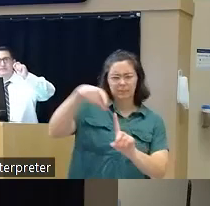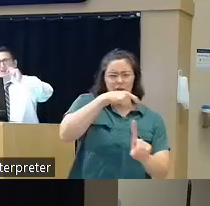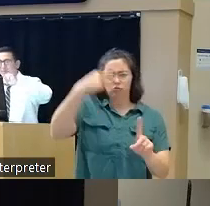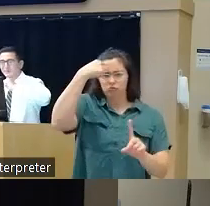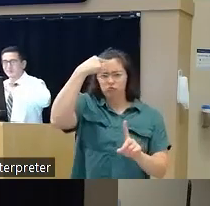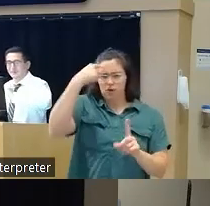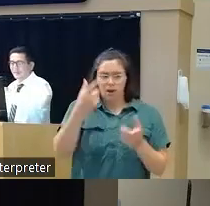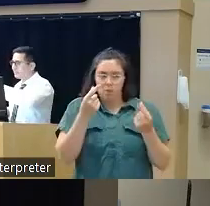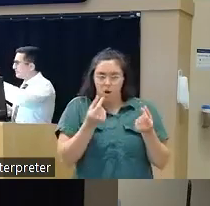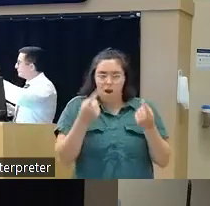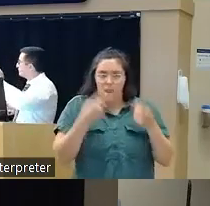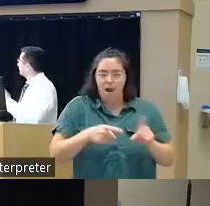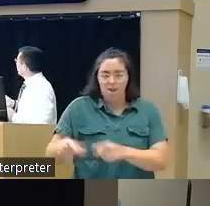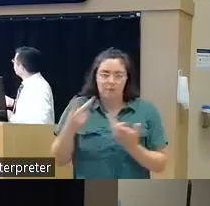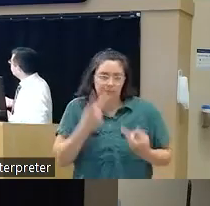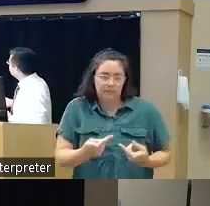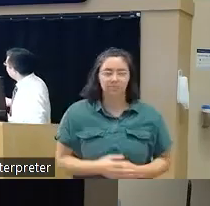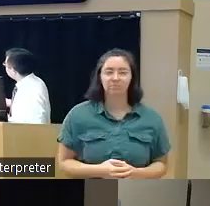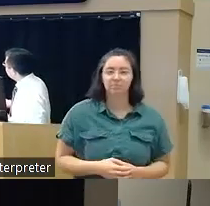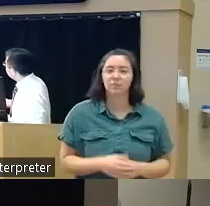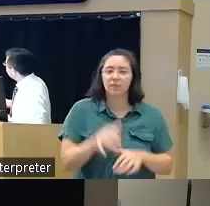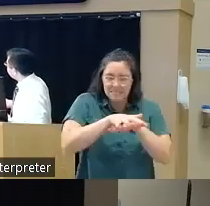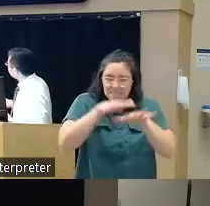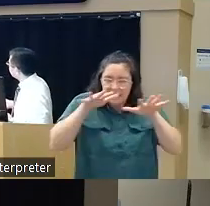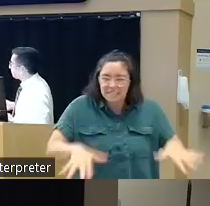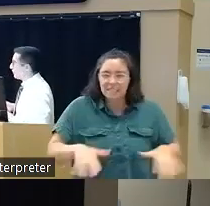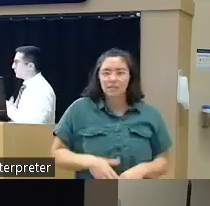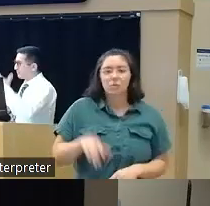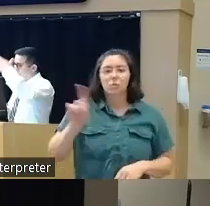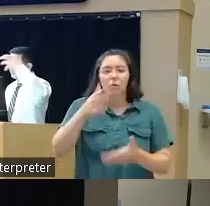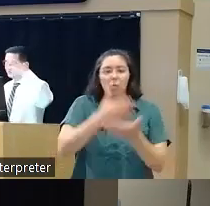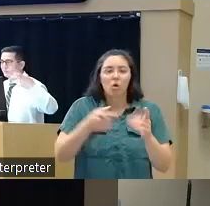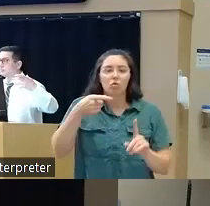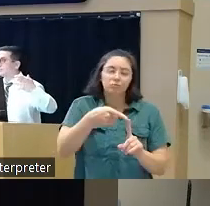and seeing what happened and he was able to detail out the homunculus so which part of the brain you